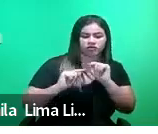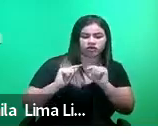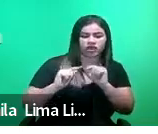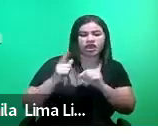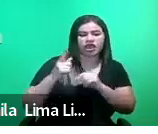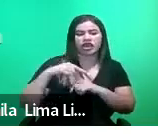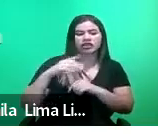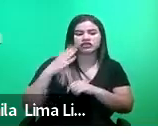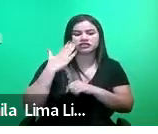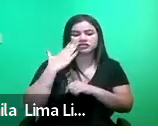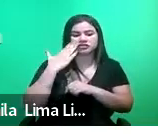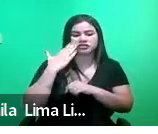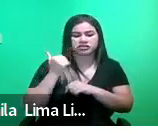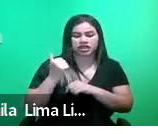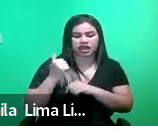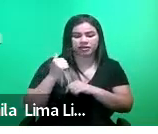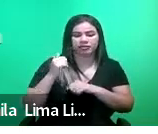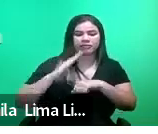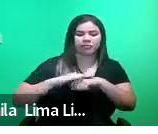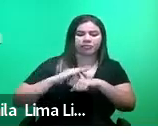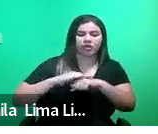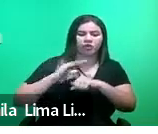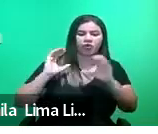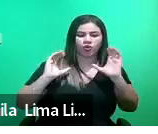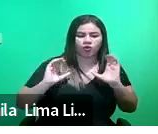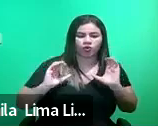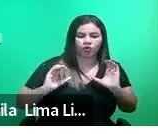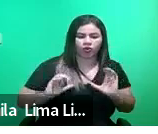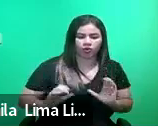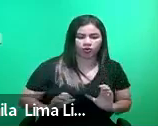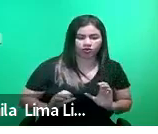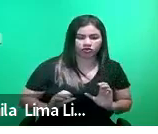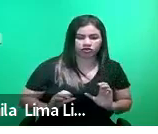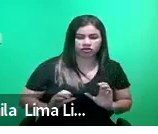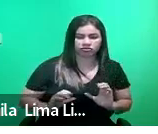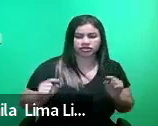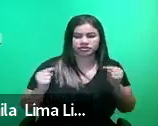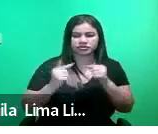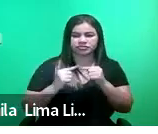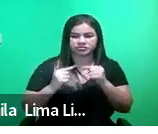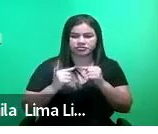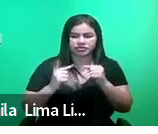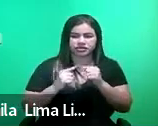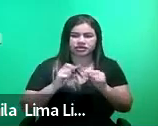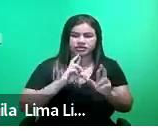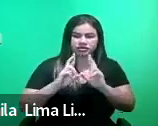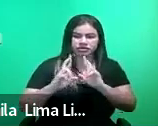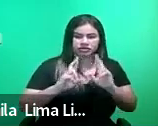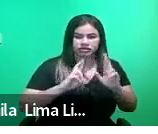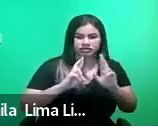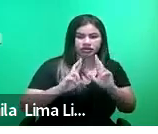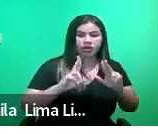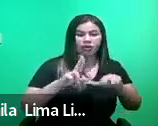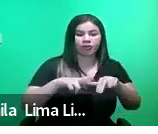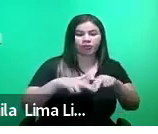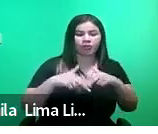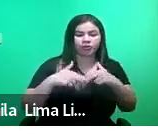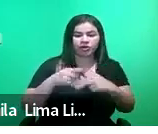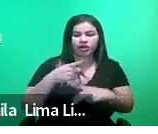behavior is the lost the law stimulus, the law stimulus response the law stimulus response. For this reason we cannot For this reason we cannot master our behavior in any other way.